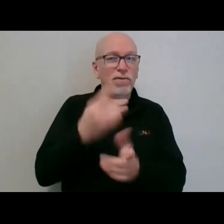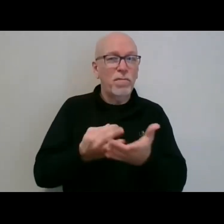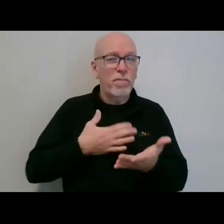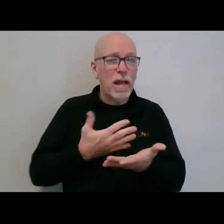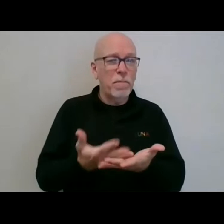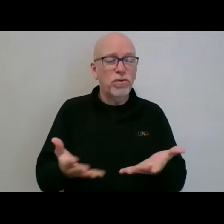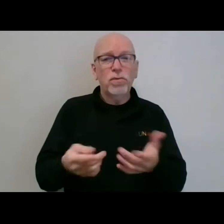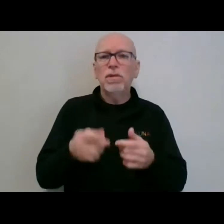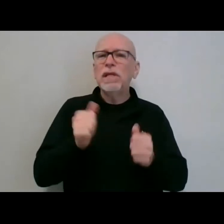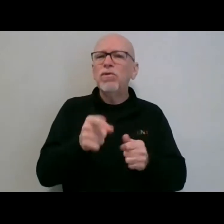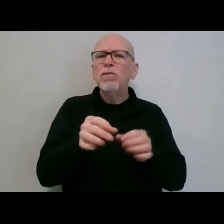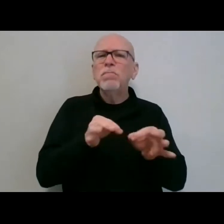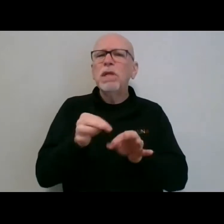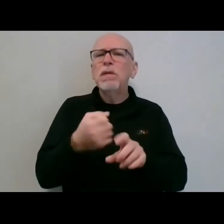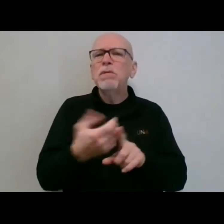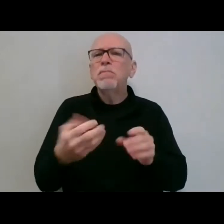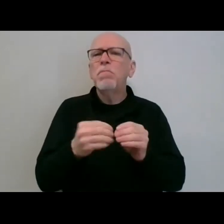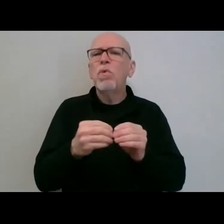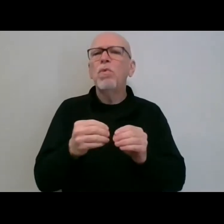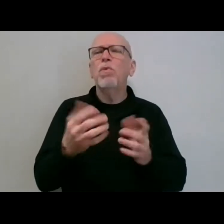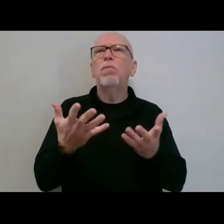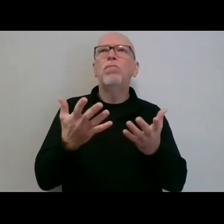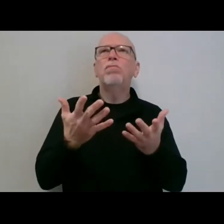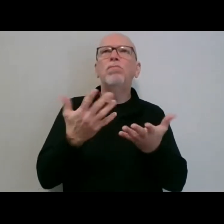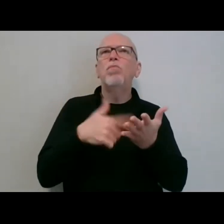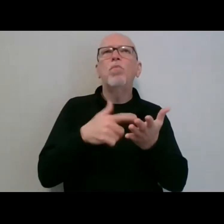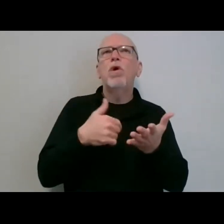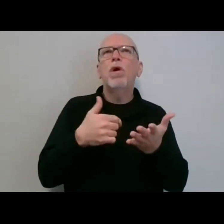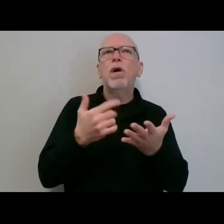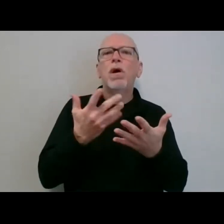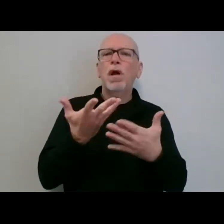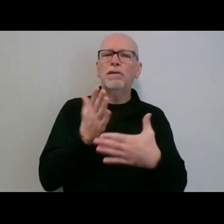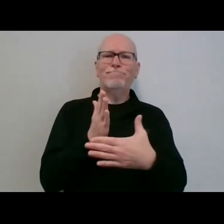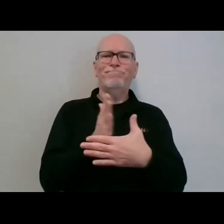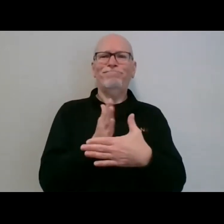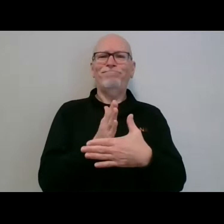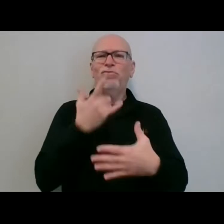Can you talk just a little bit about kind of what's that intermediate area look like for somebody